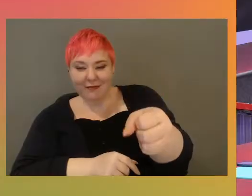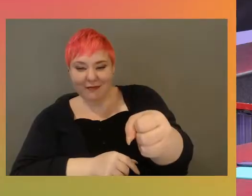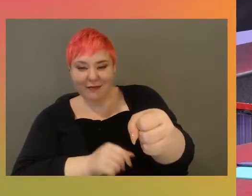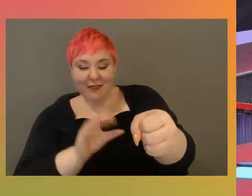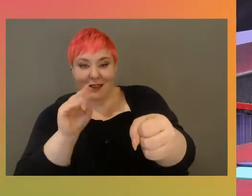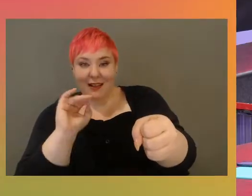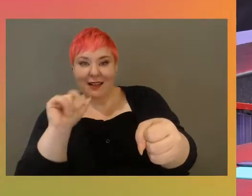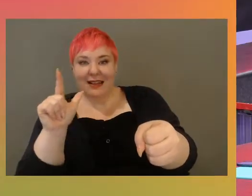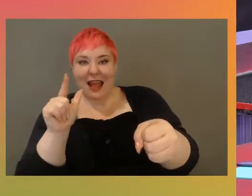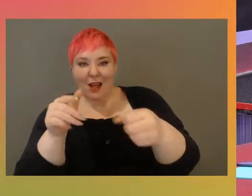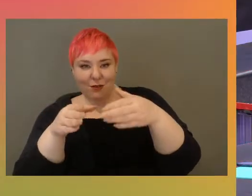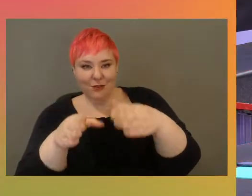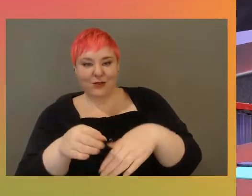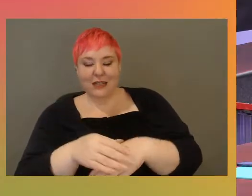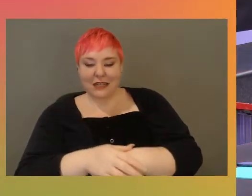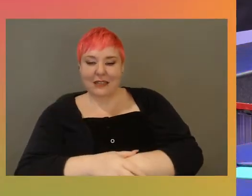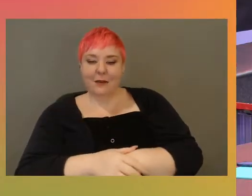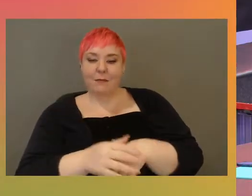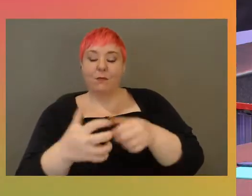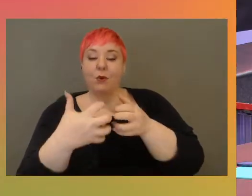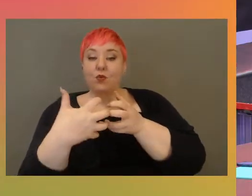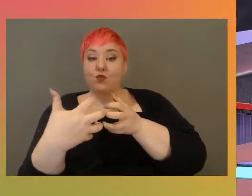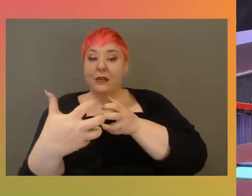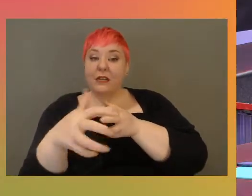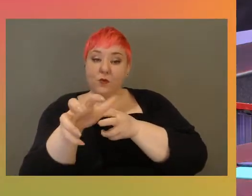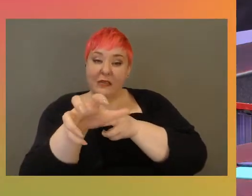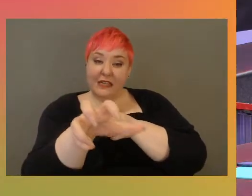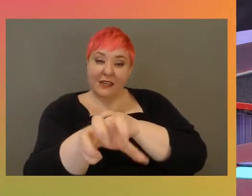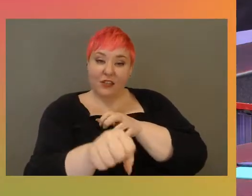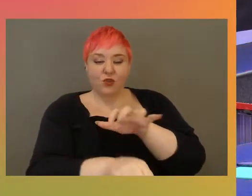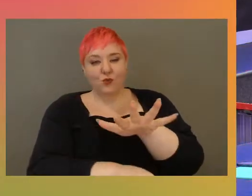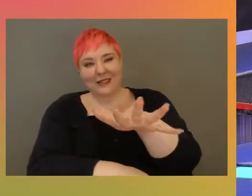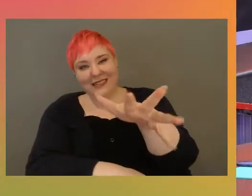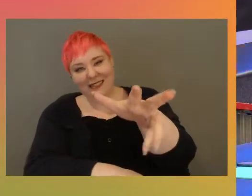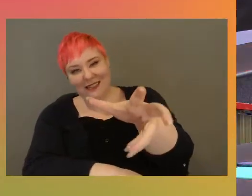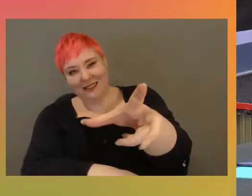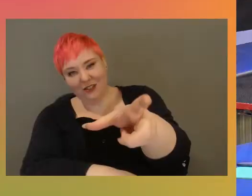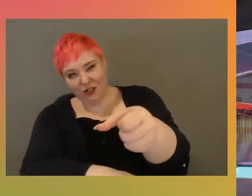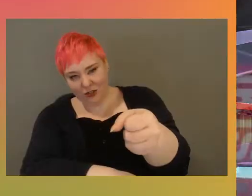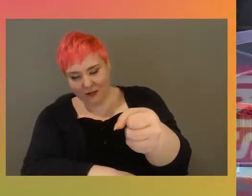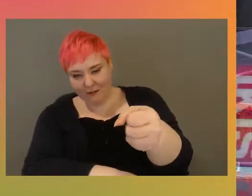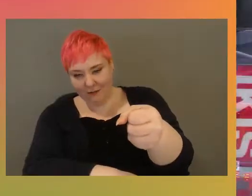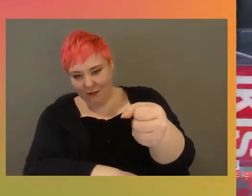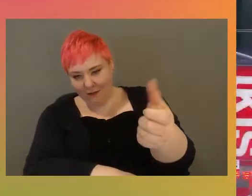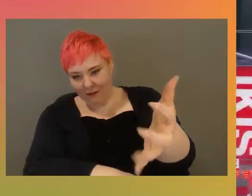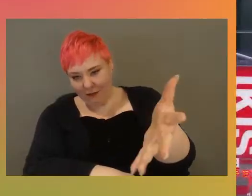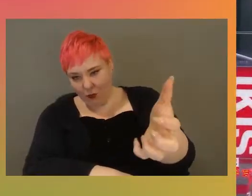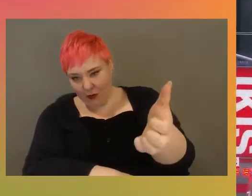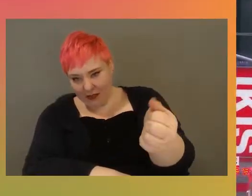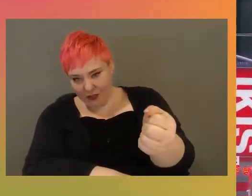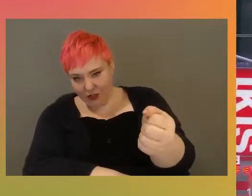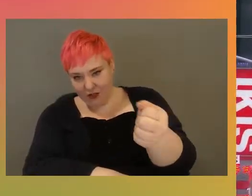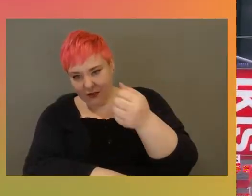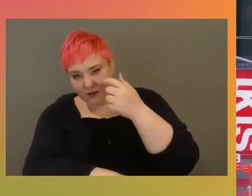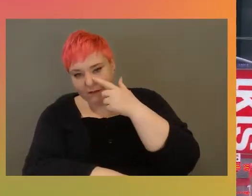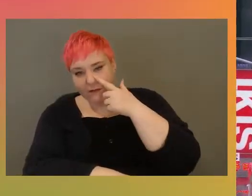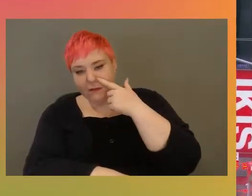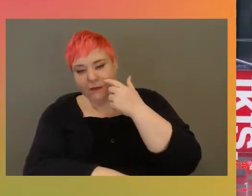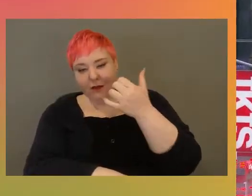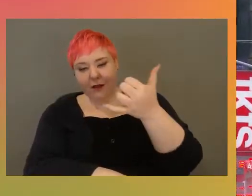FOR THE PEOPLE FACING SANDY AND